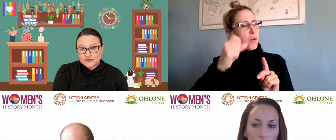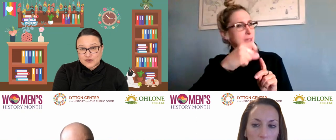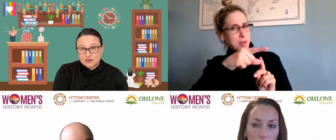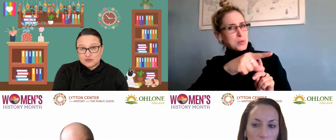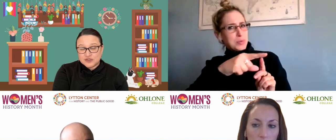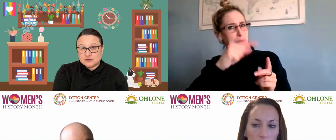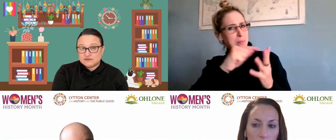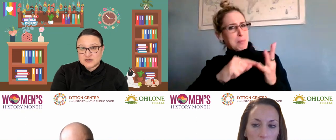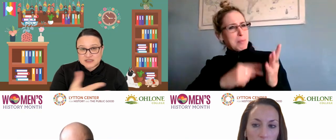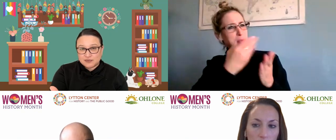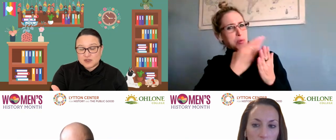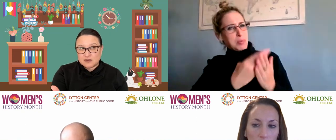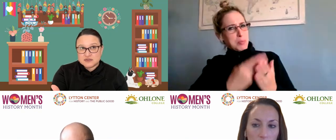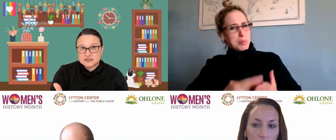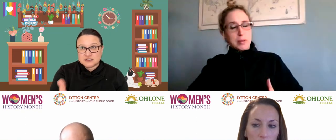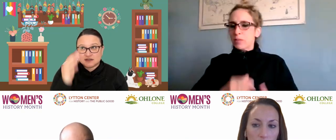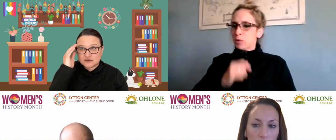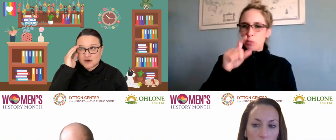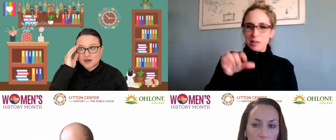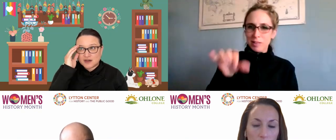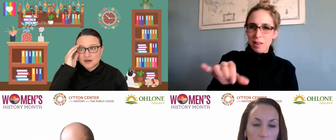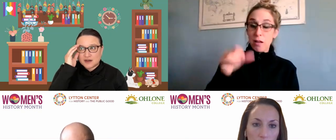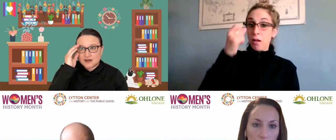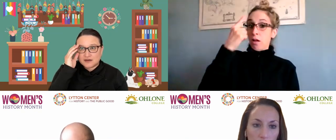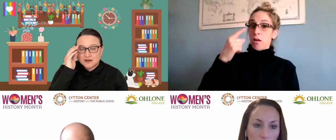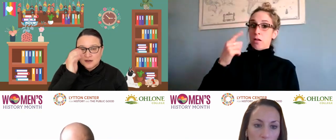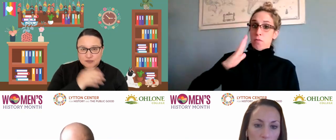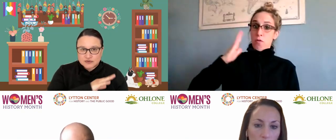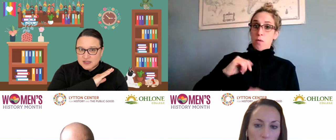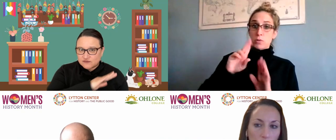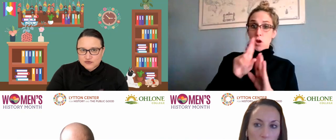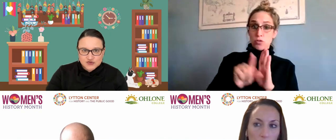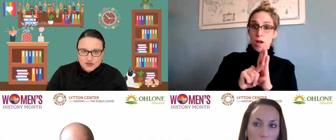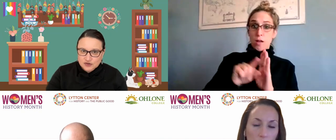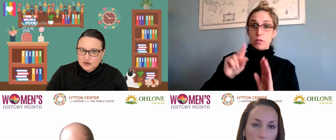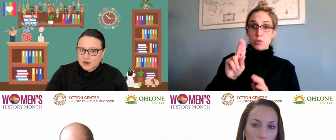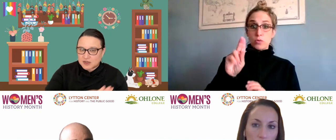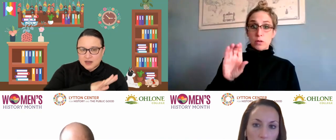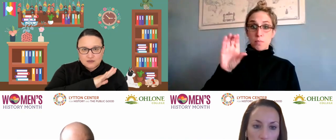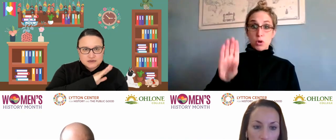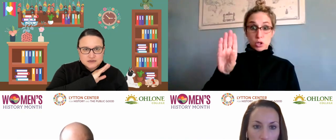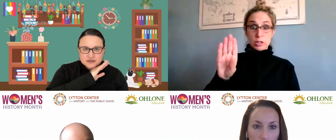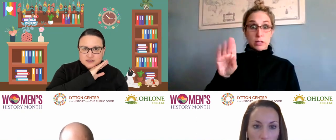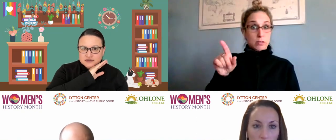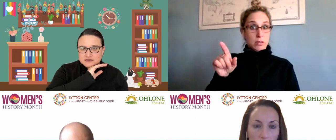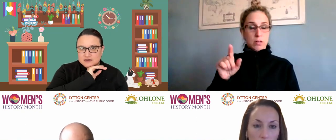Aurora Chang: So you know, for example, when I was an undergrad at Berkeley that first year, I mean I was just,